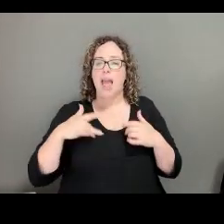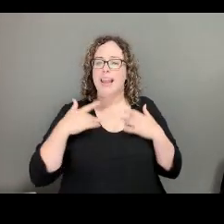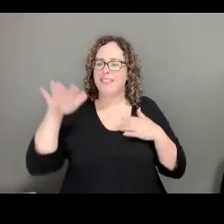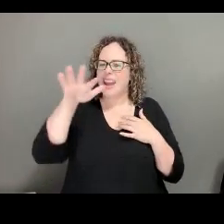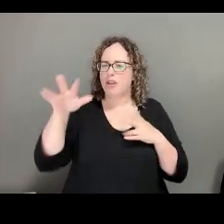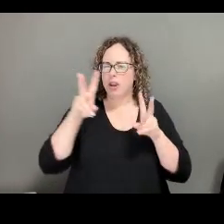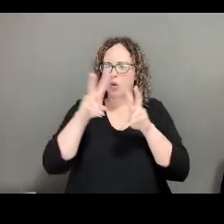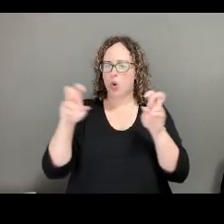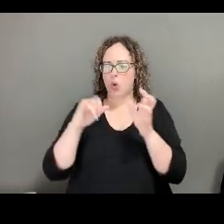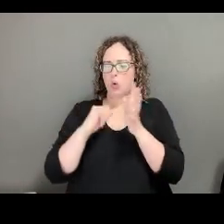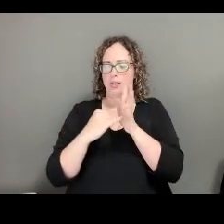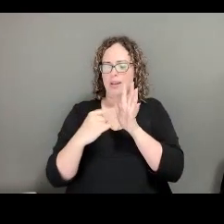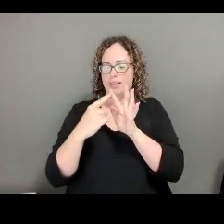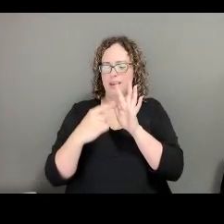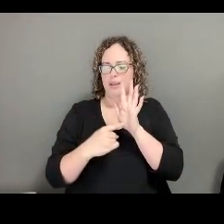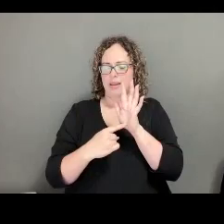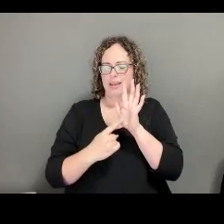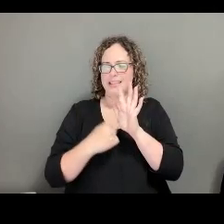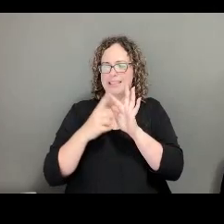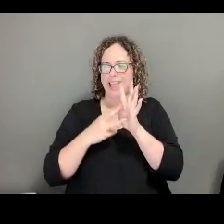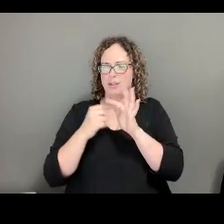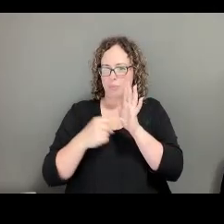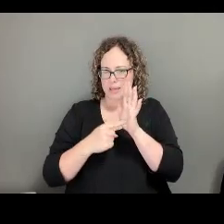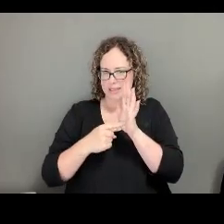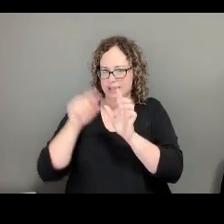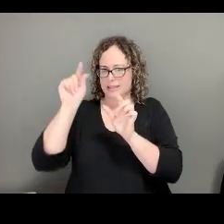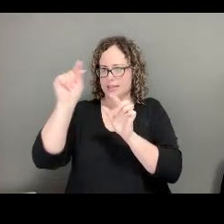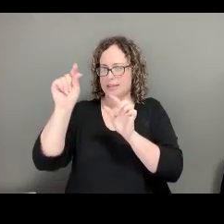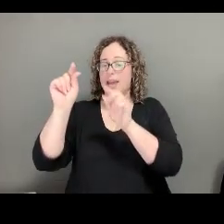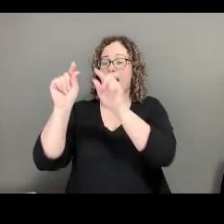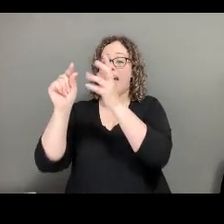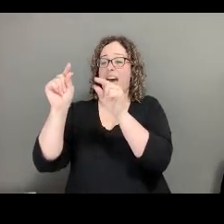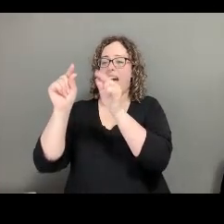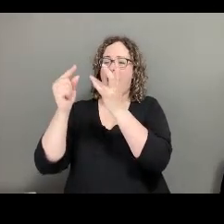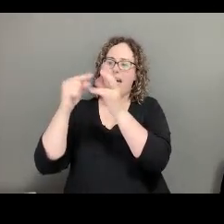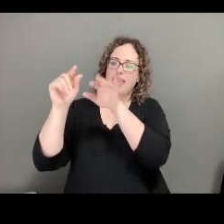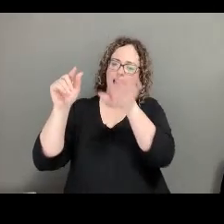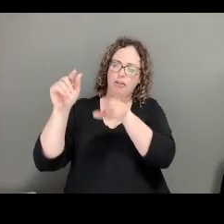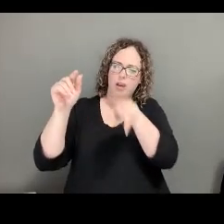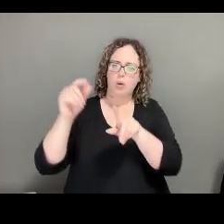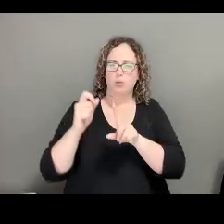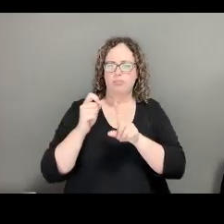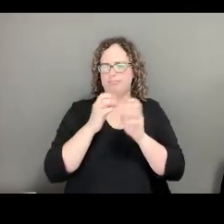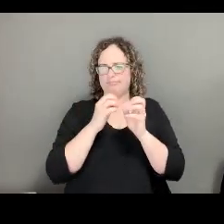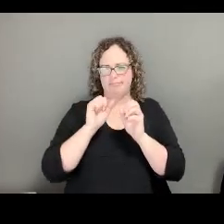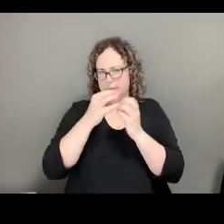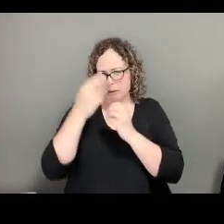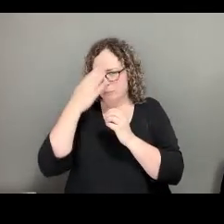The other areas are called pine sun, which means halfway up the hill. Drum site, Silver City Kampung,